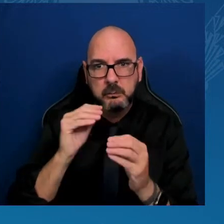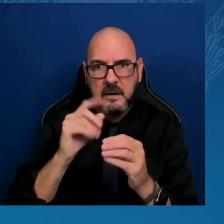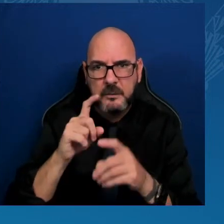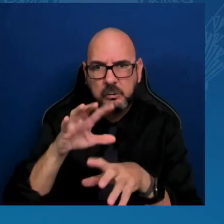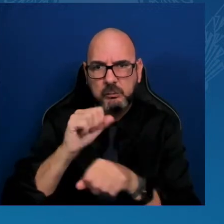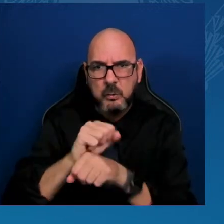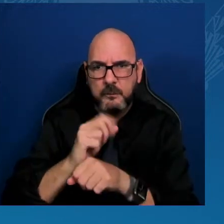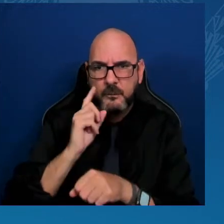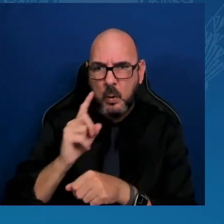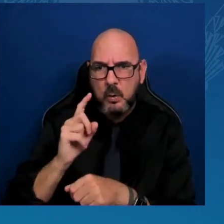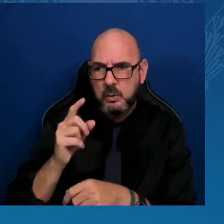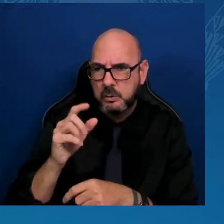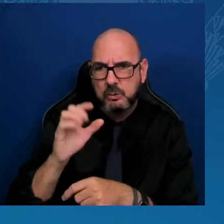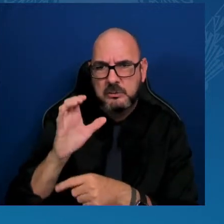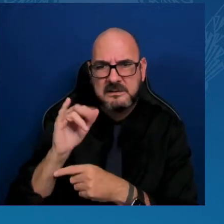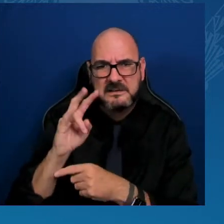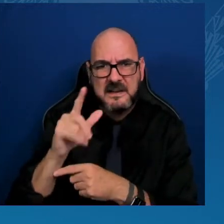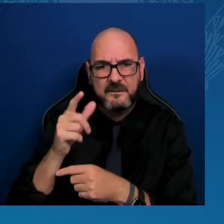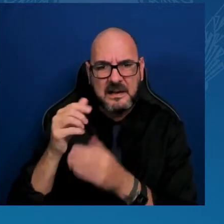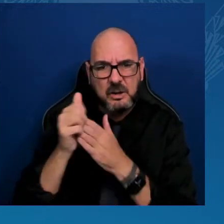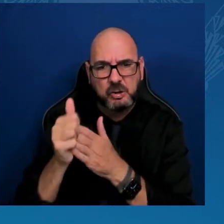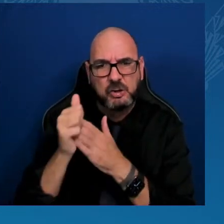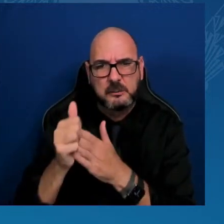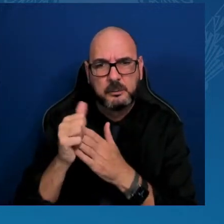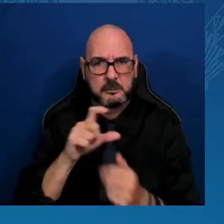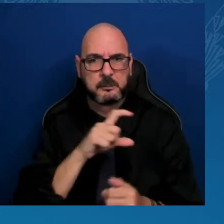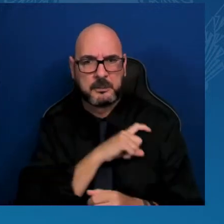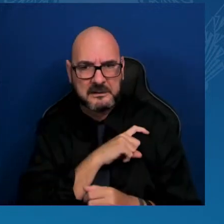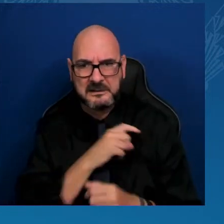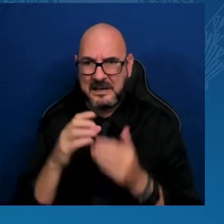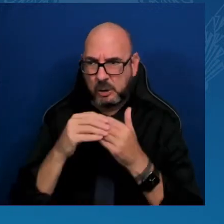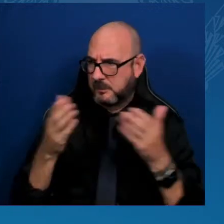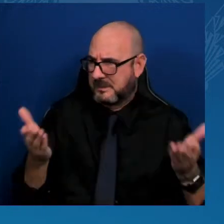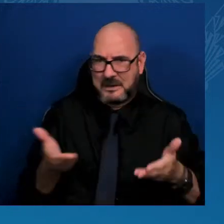to make sure our justice system lives up to its name.